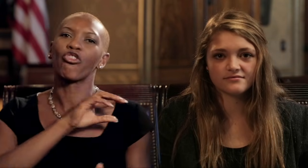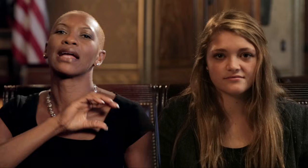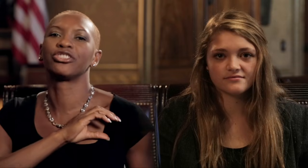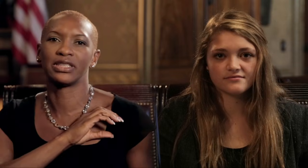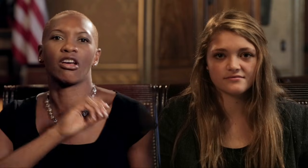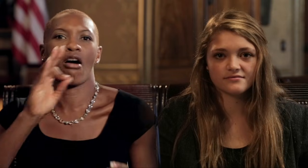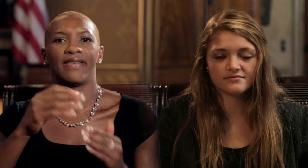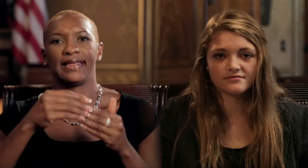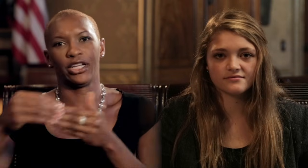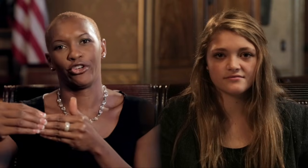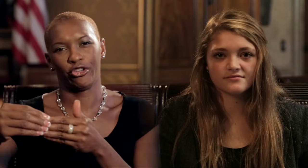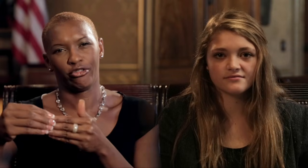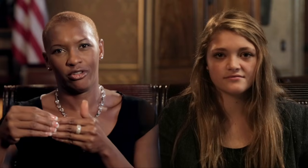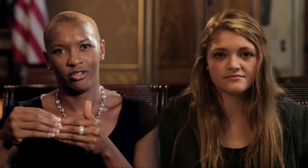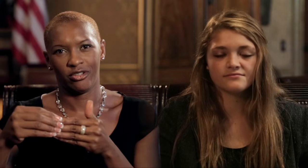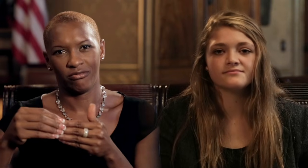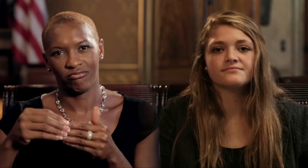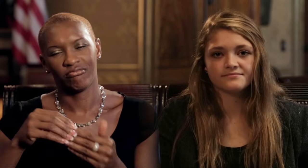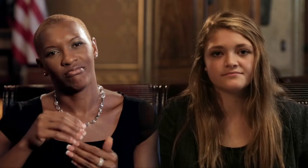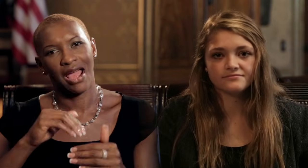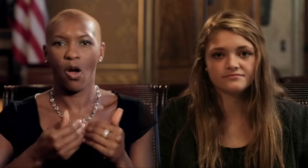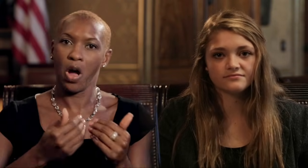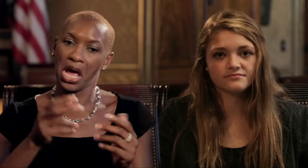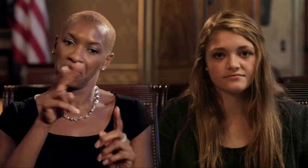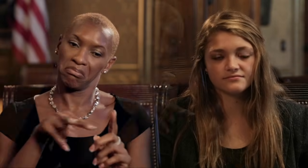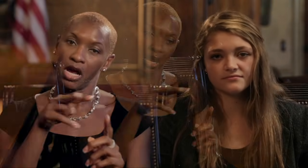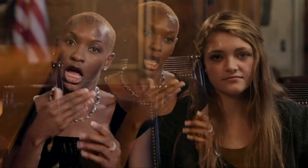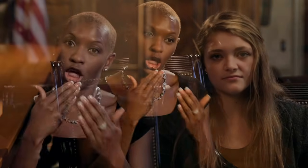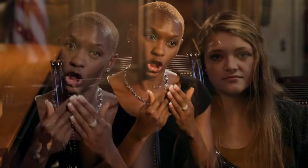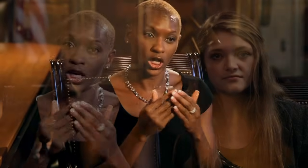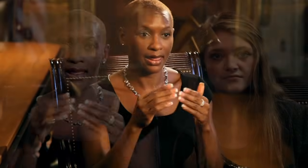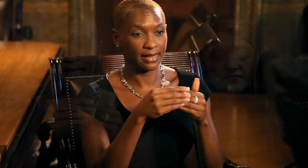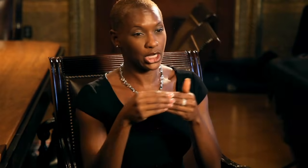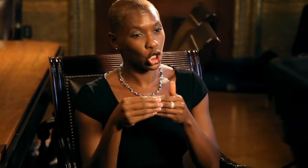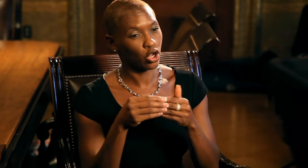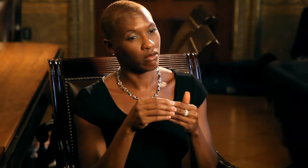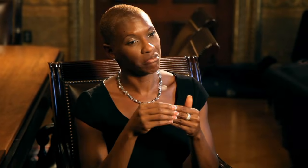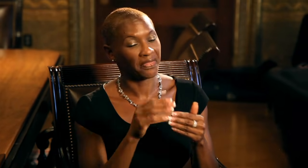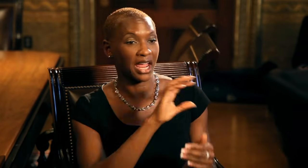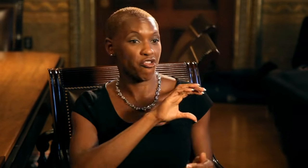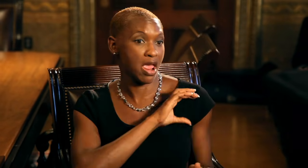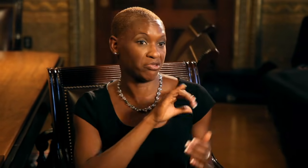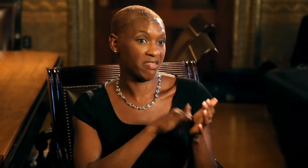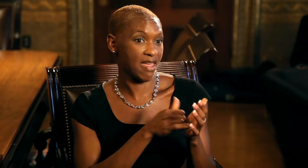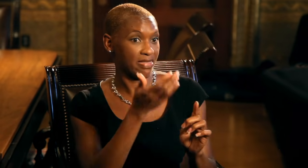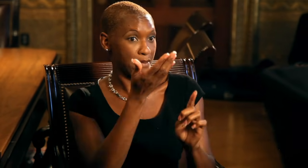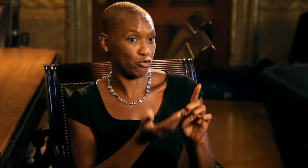the characteristics of a leader. How I perceive a good leader, how I characterize that person.